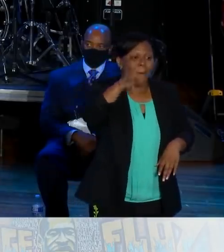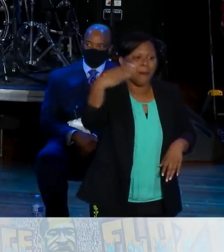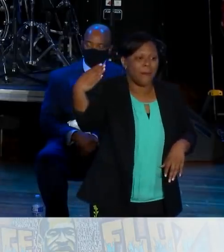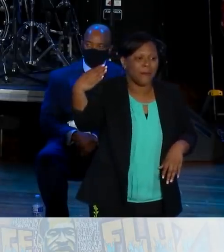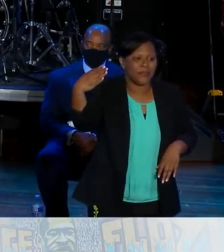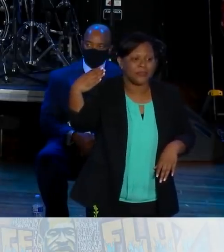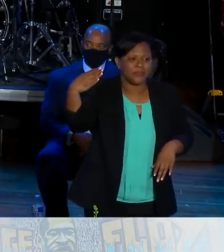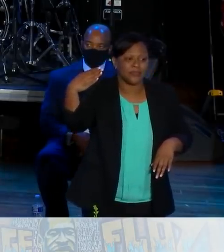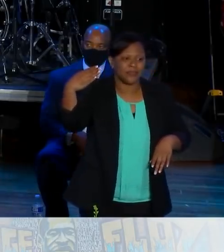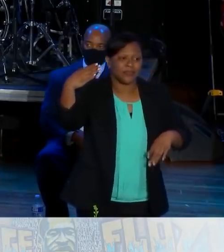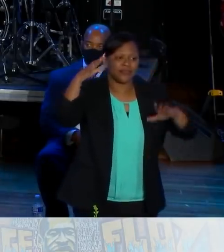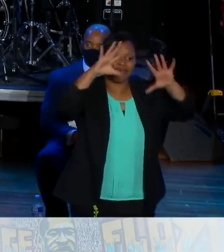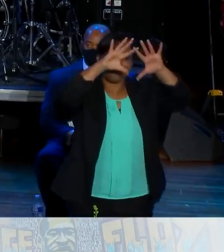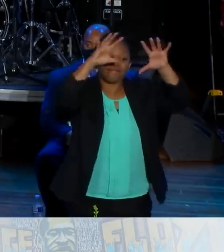POLICEMAN HAS A PATTERN.